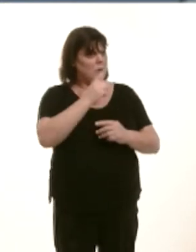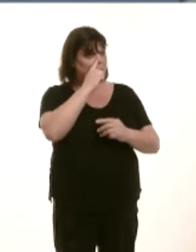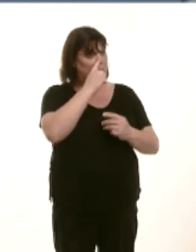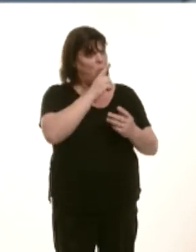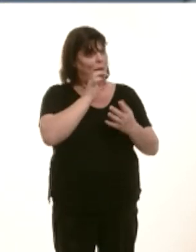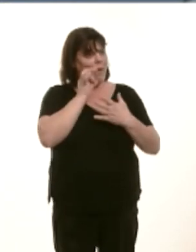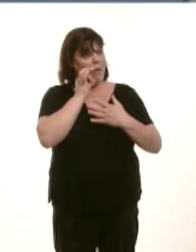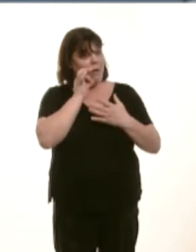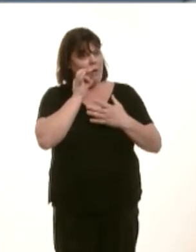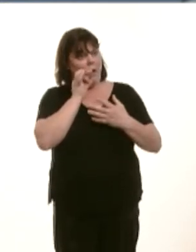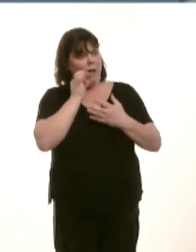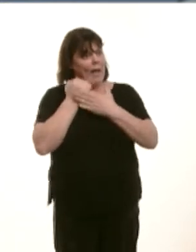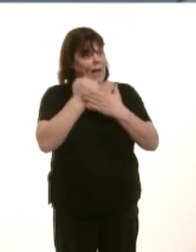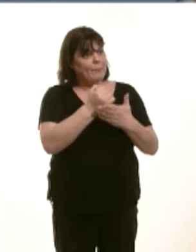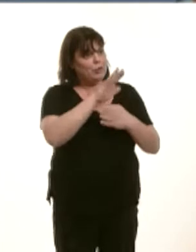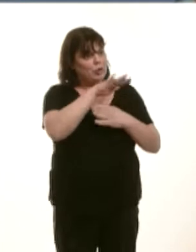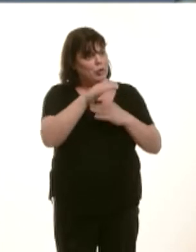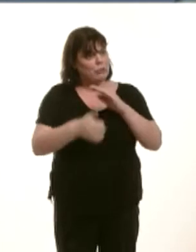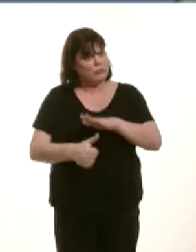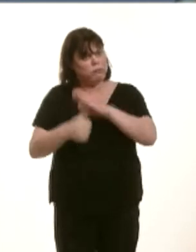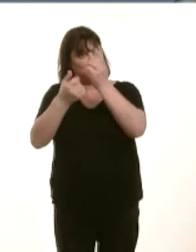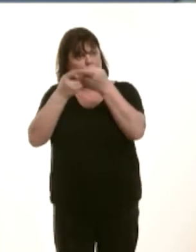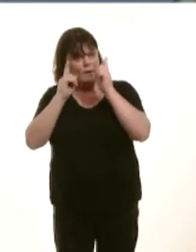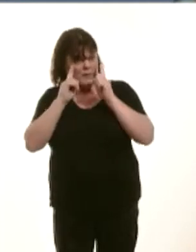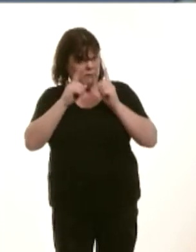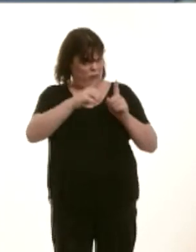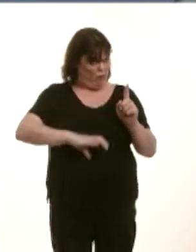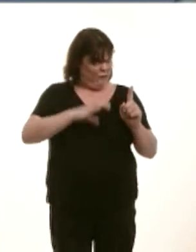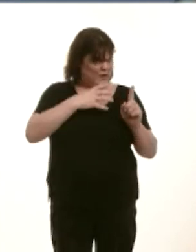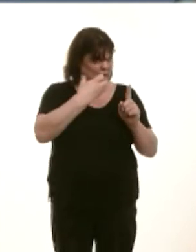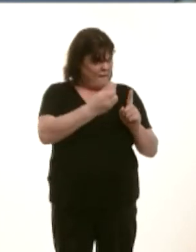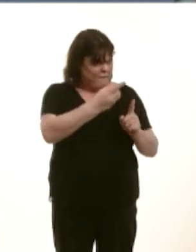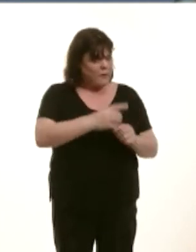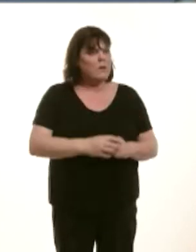from an Oxbridge education and that every school is able to provide the practical support